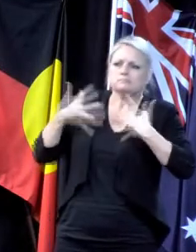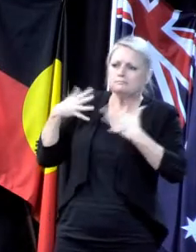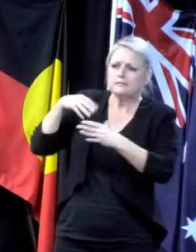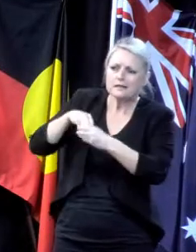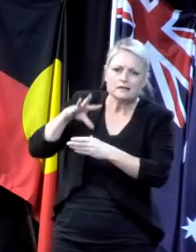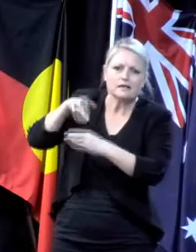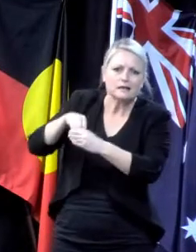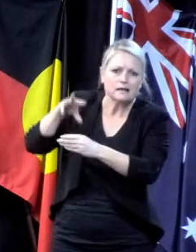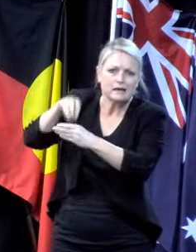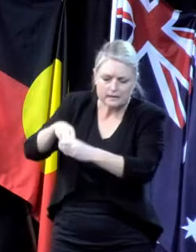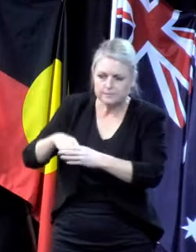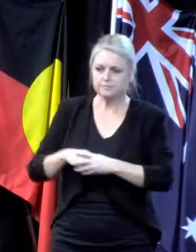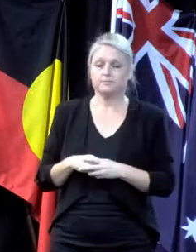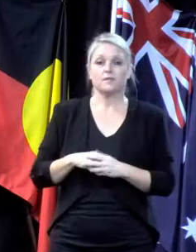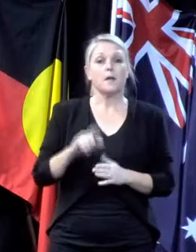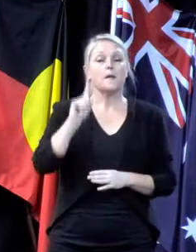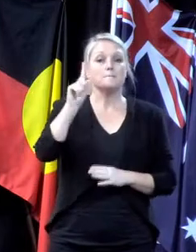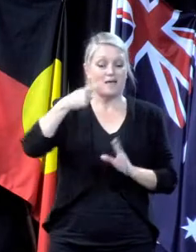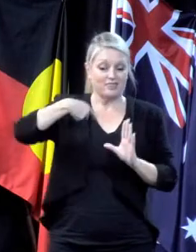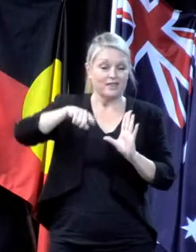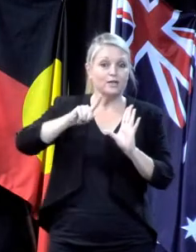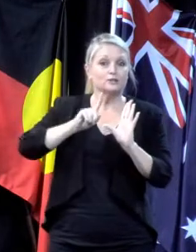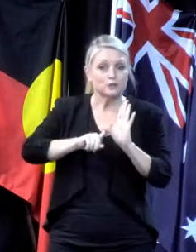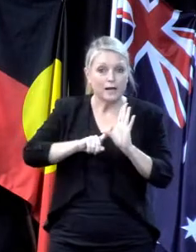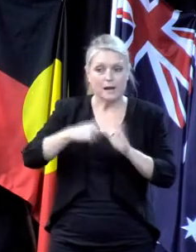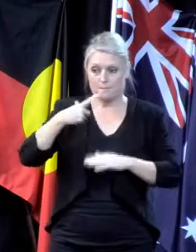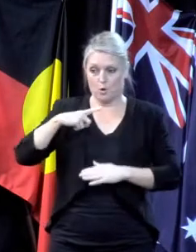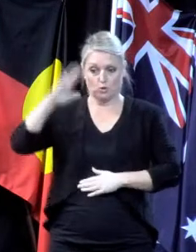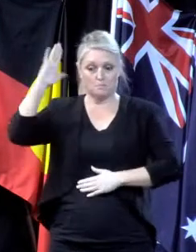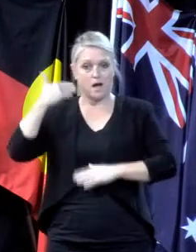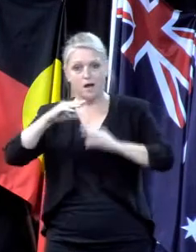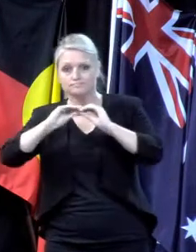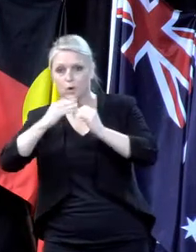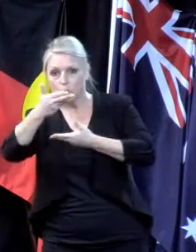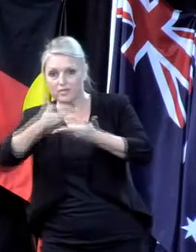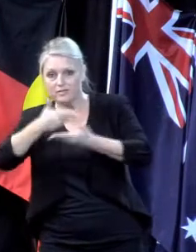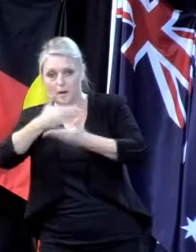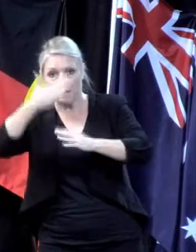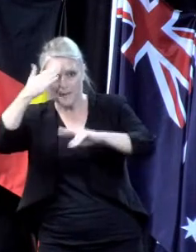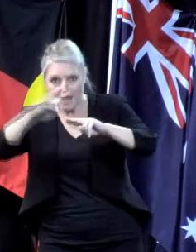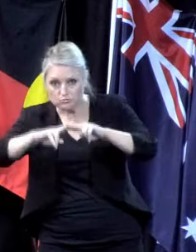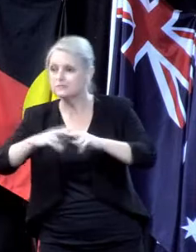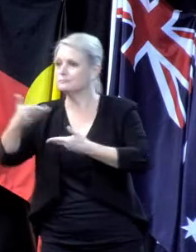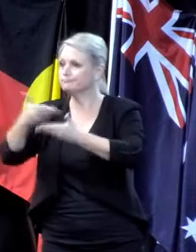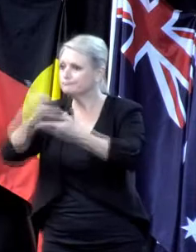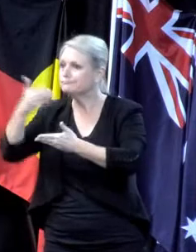This young lady, this year, working with her parents and working with her - and we have taken her on school camp.